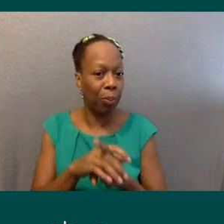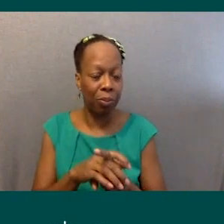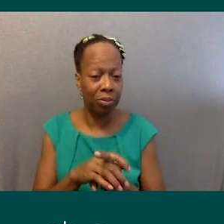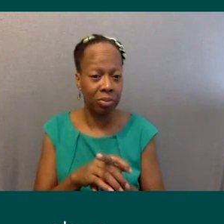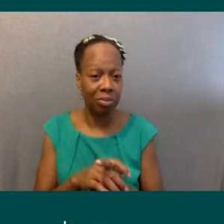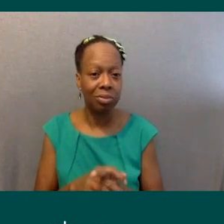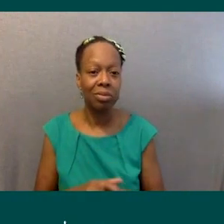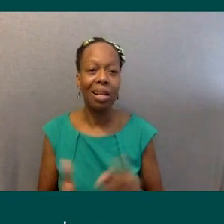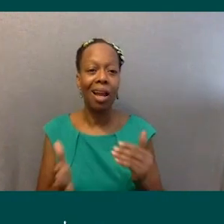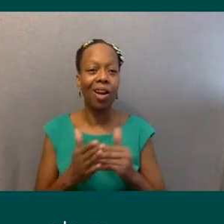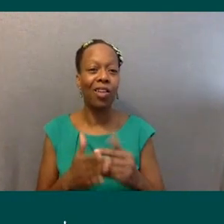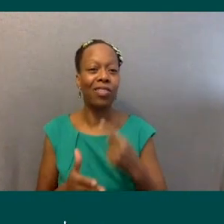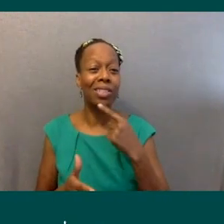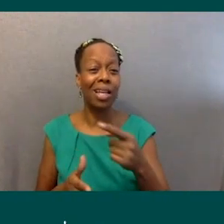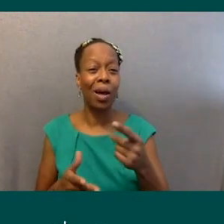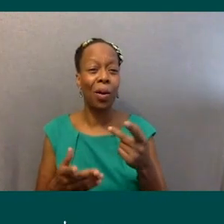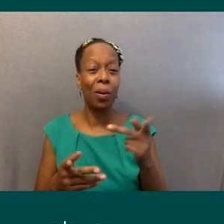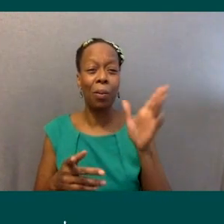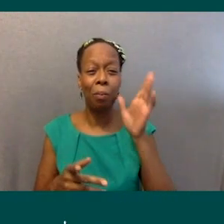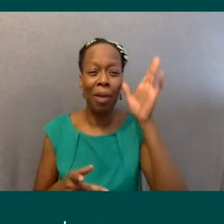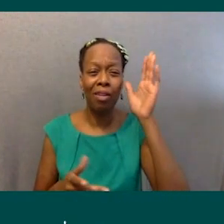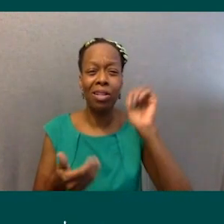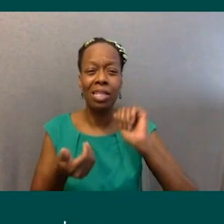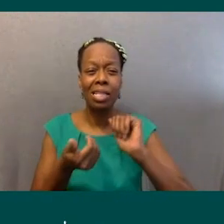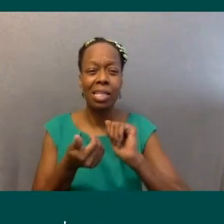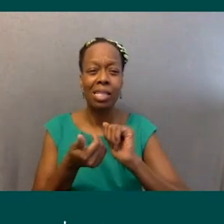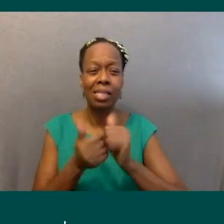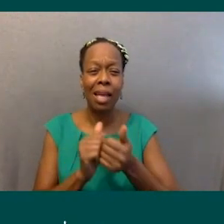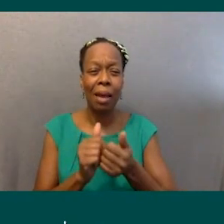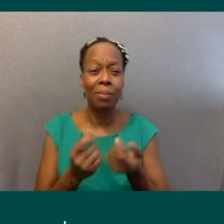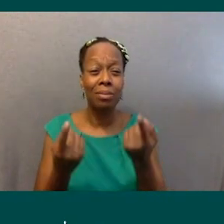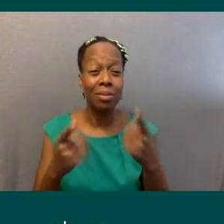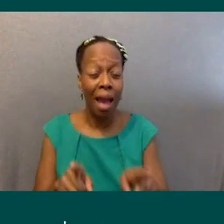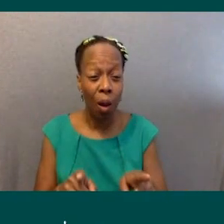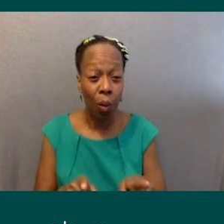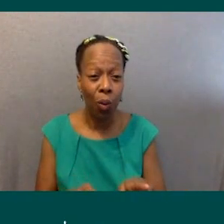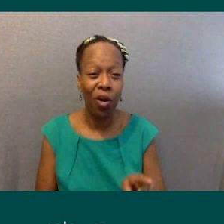they occur at glacial speed, it occurs very slowly over time.